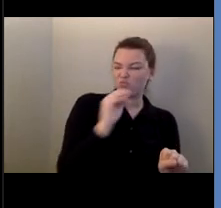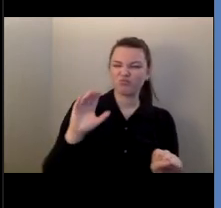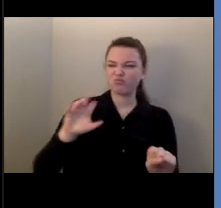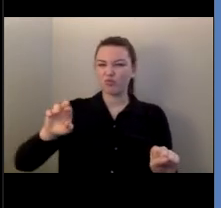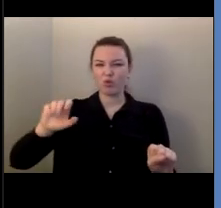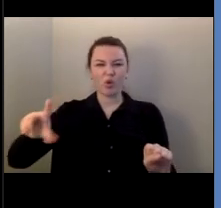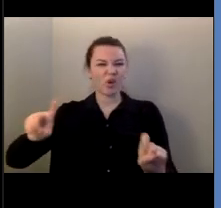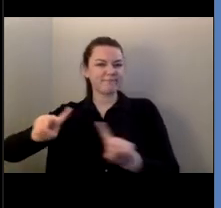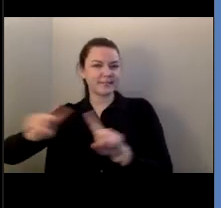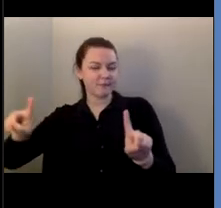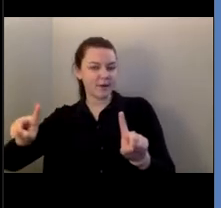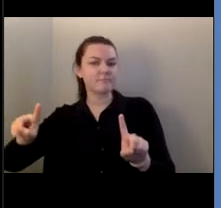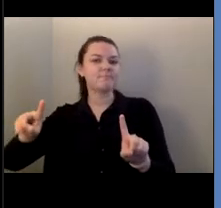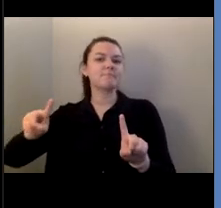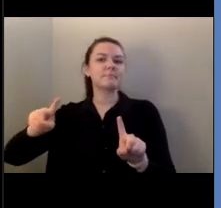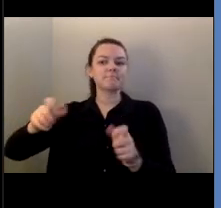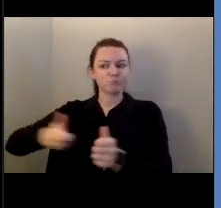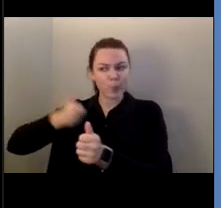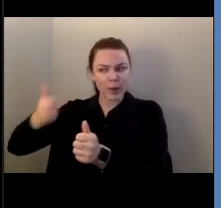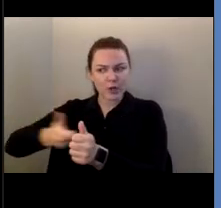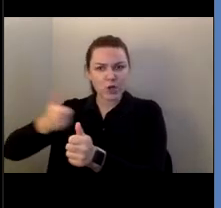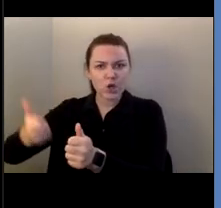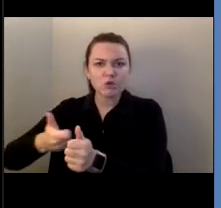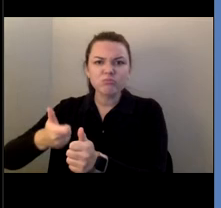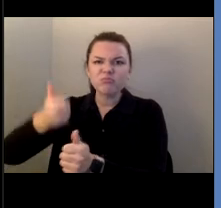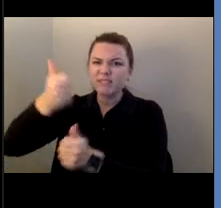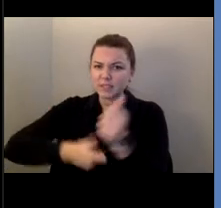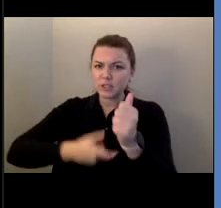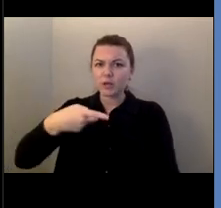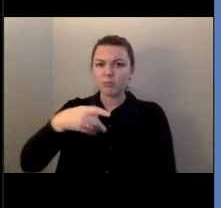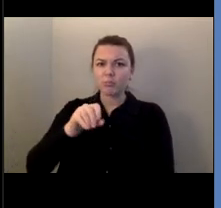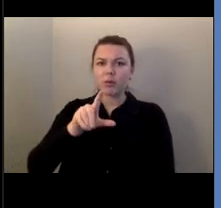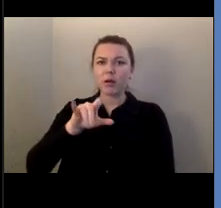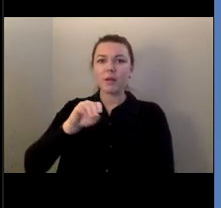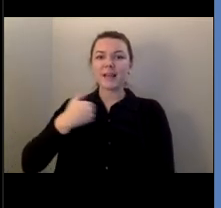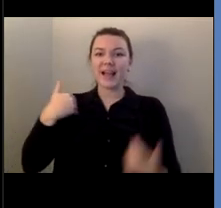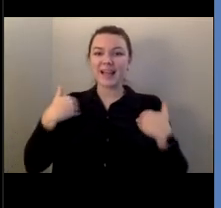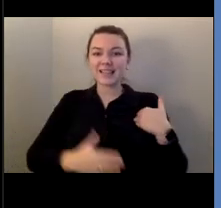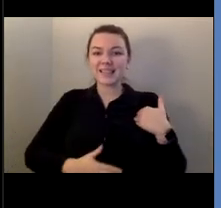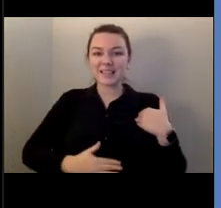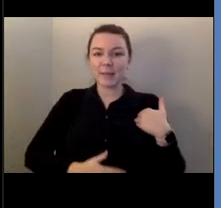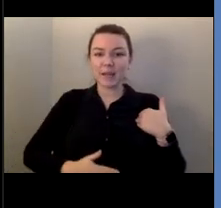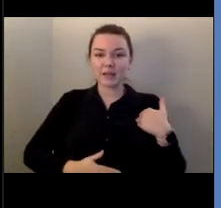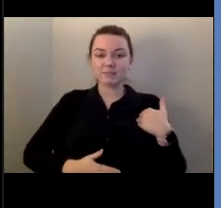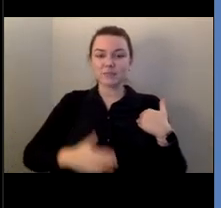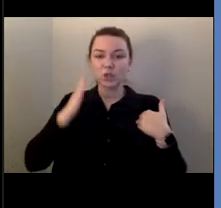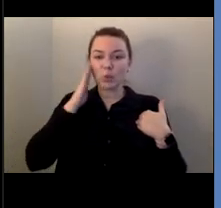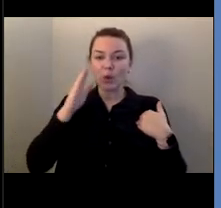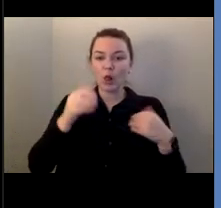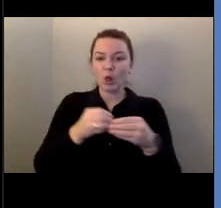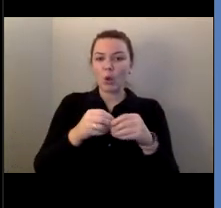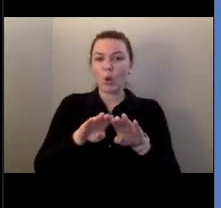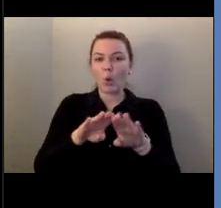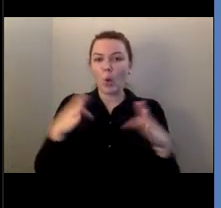And each polyp has a stomach that opens at one end right there. I don't know if you can see my mouse,